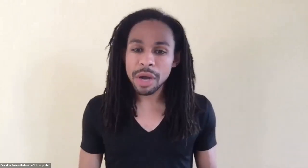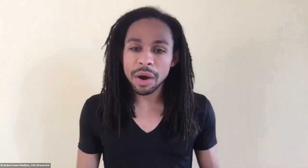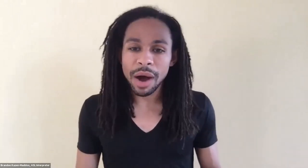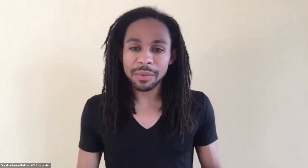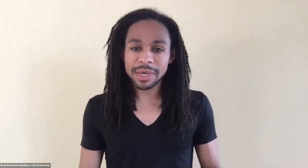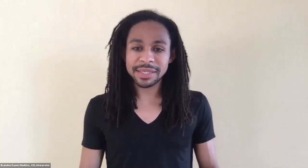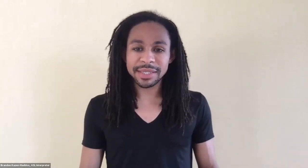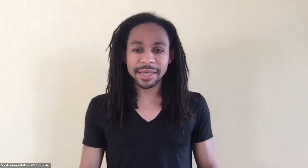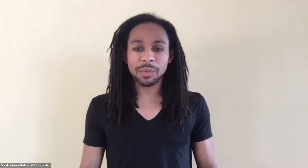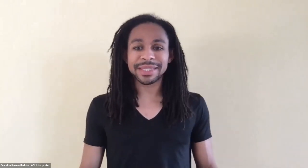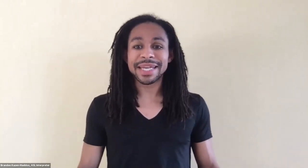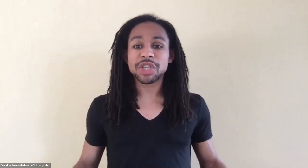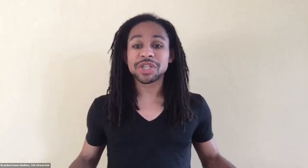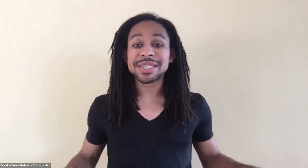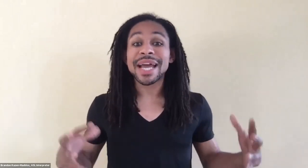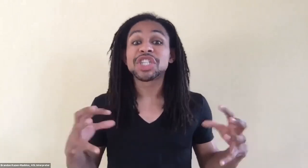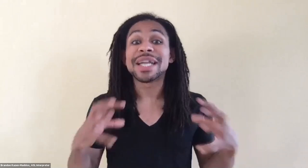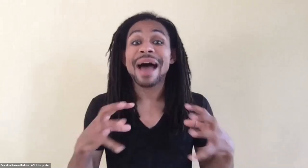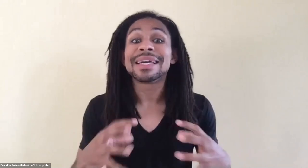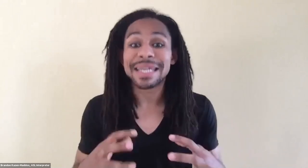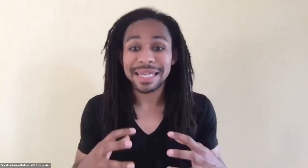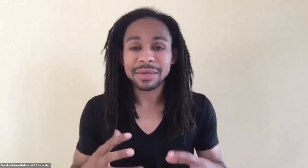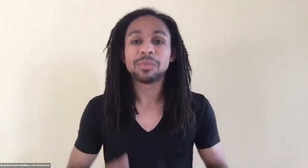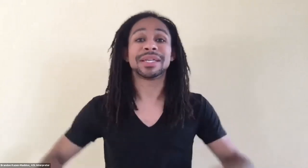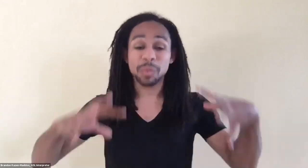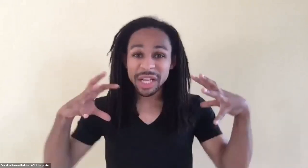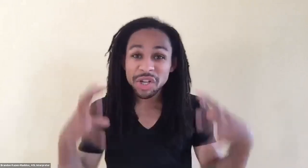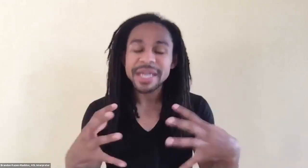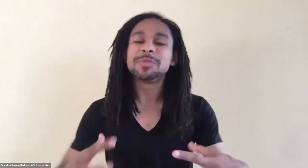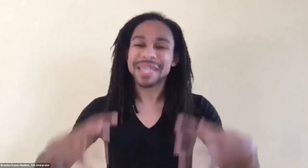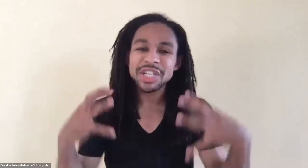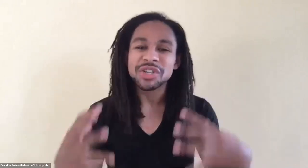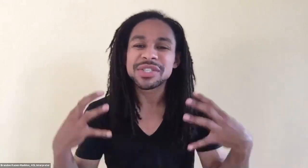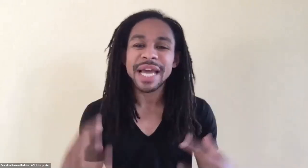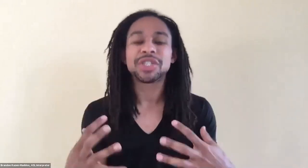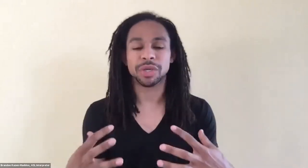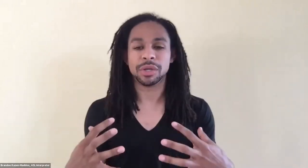No, I wanna see what intersectionality, what it looks like to be intersectional,